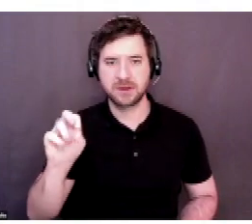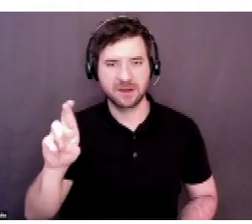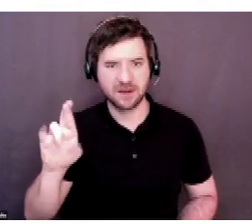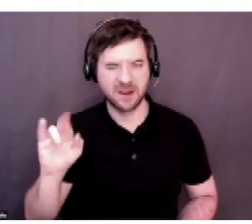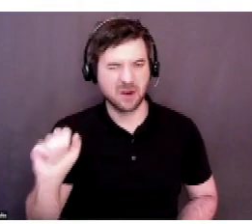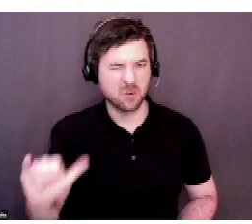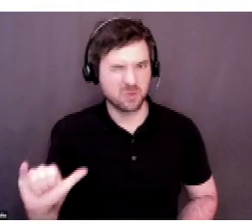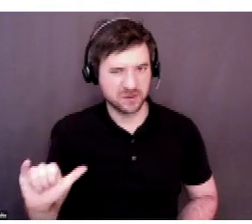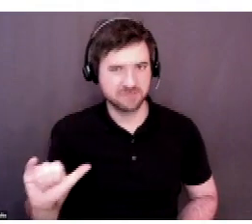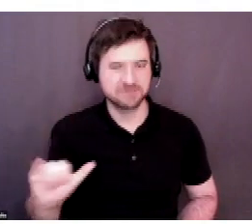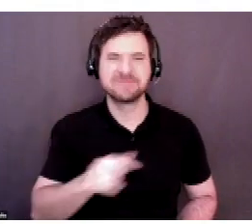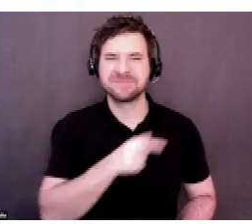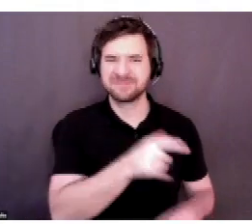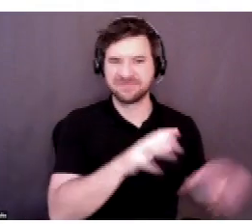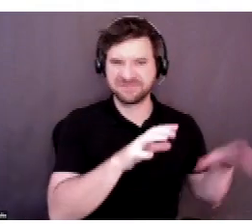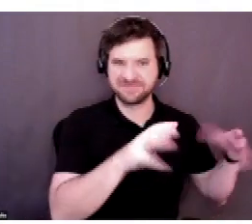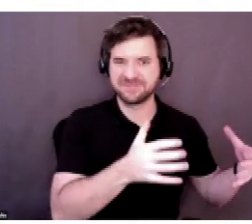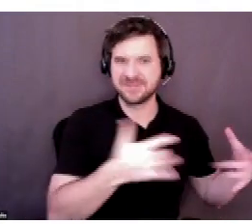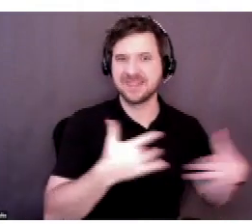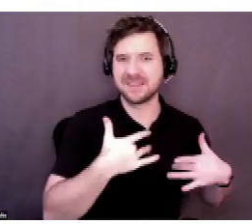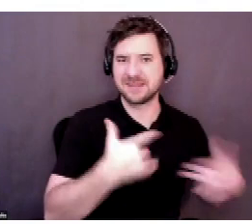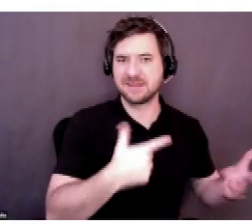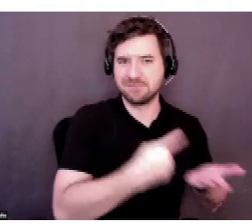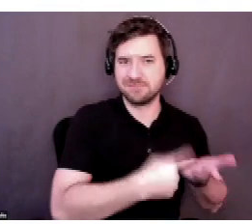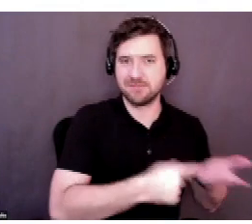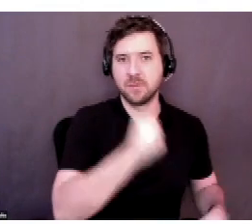But we do use gender inclusive language.